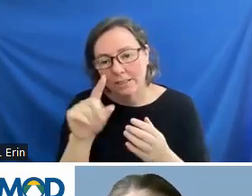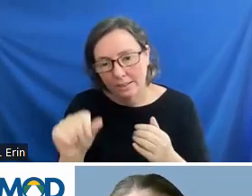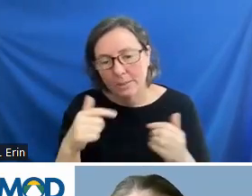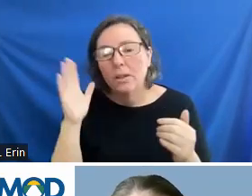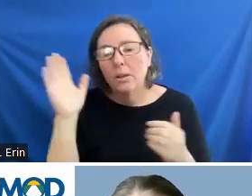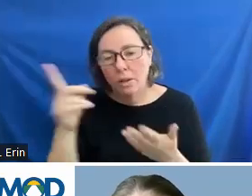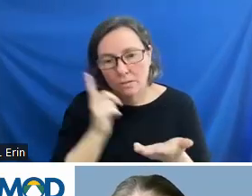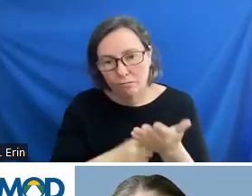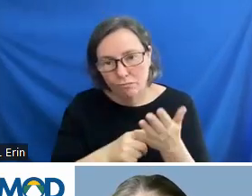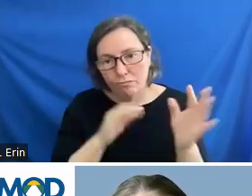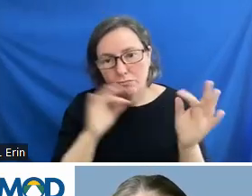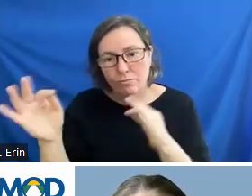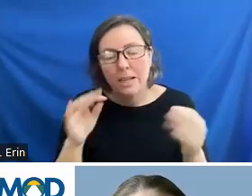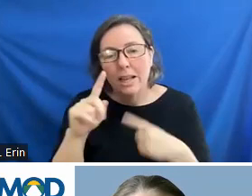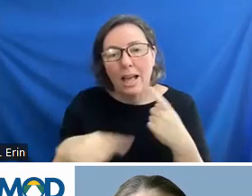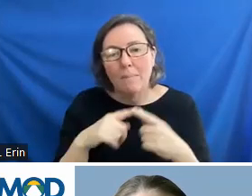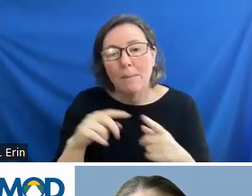reasonable accommodation requests today.